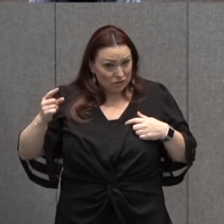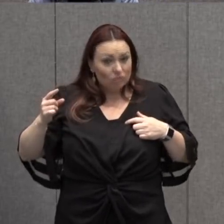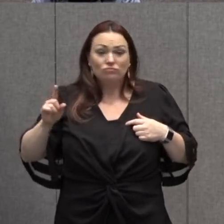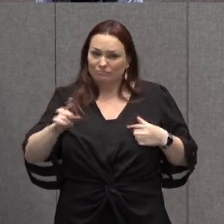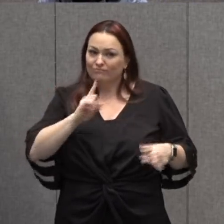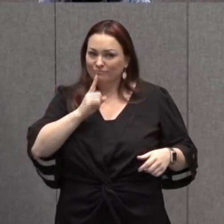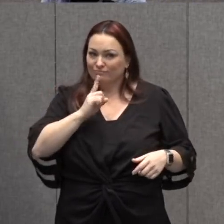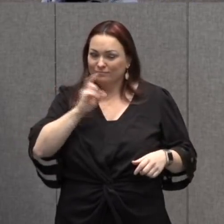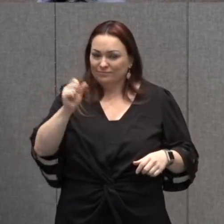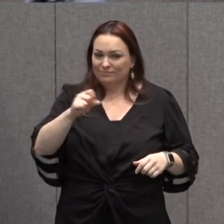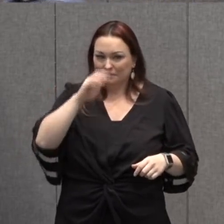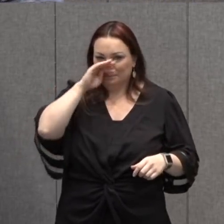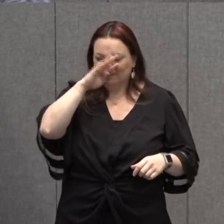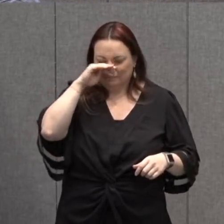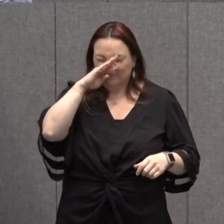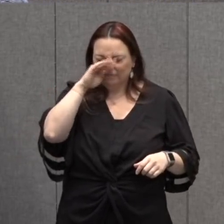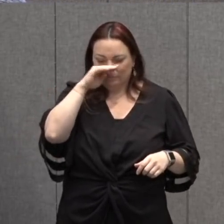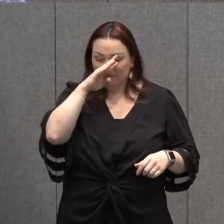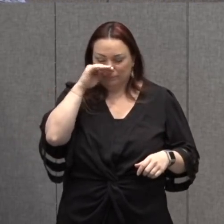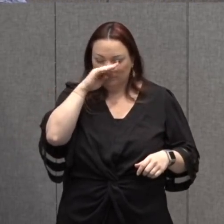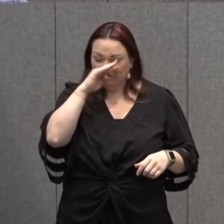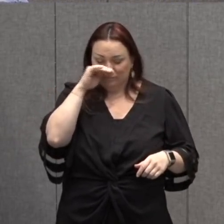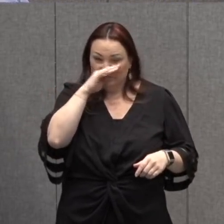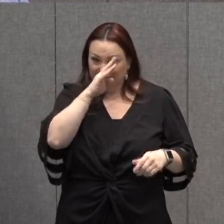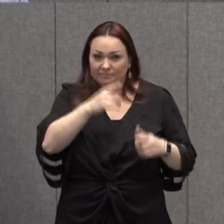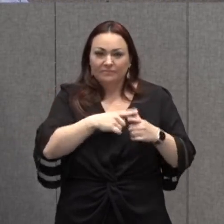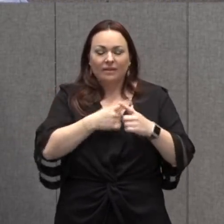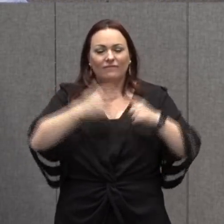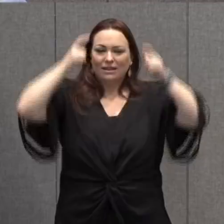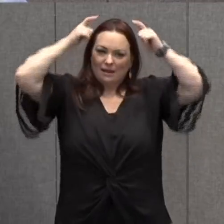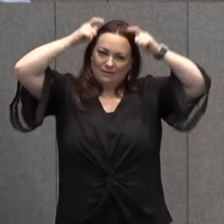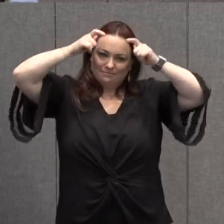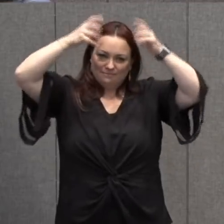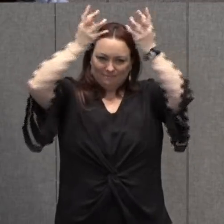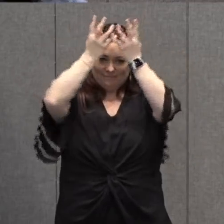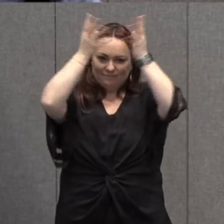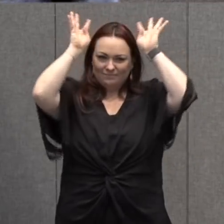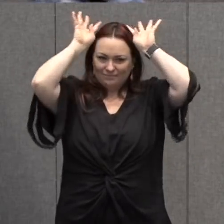Okay. It almost feels like a crown, I feel like a princess.